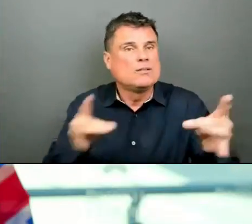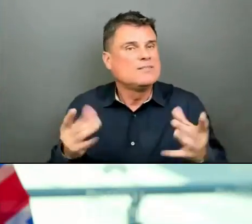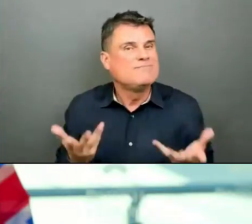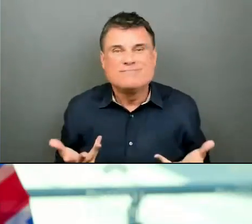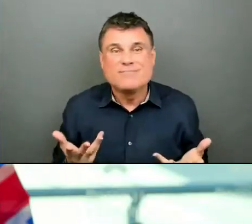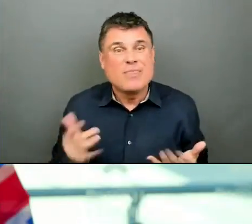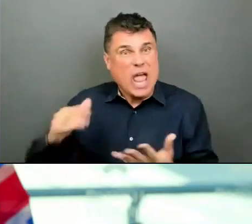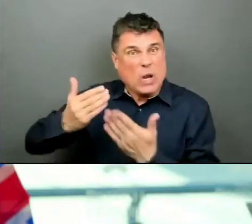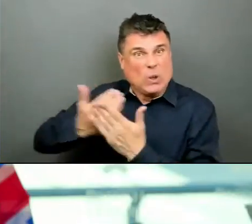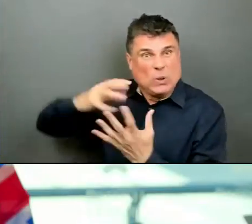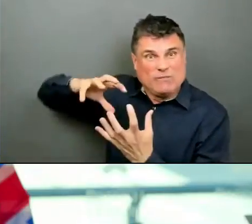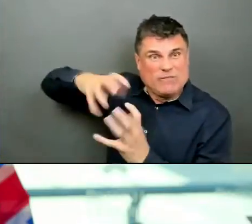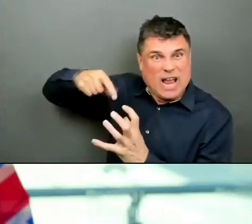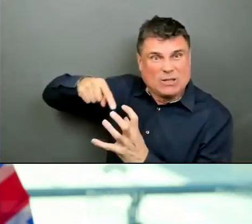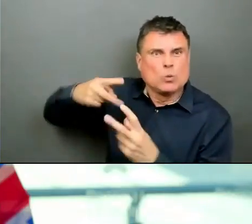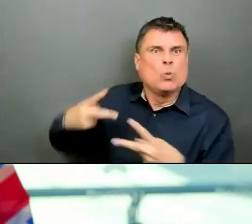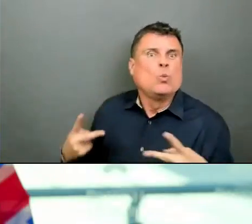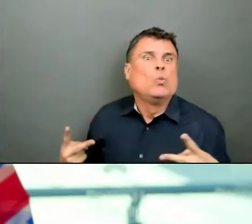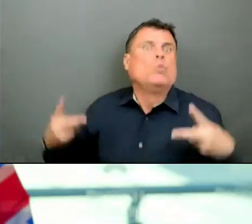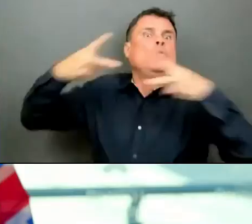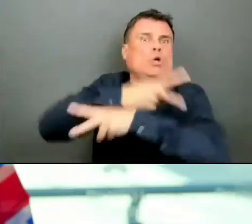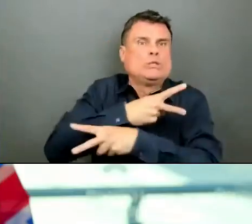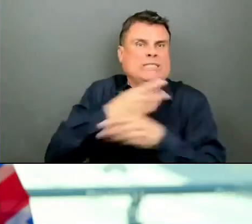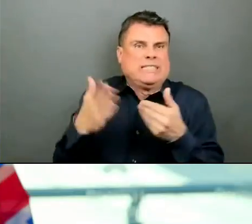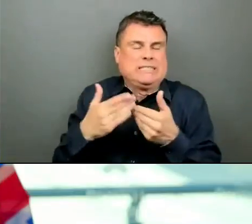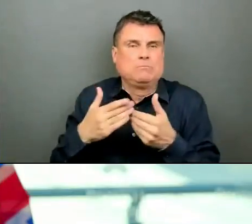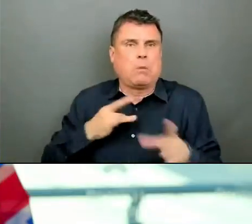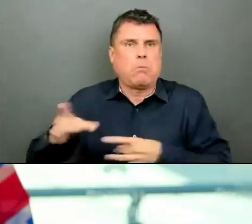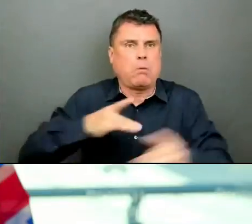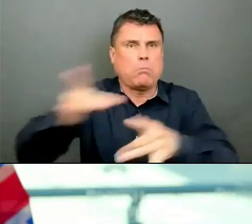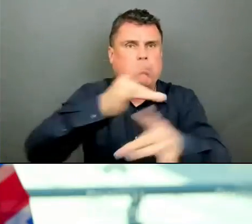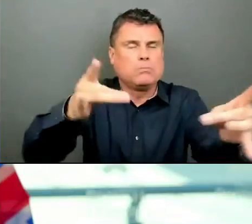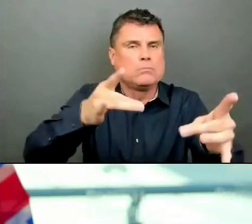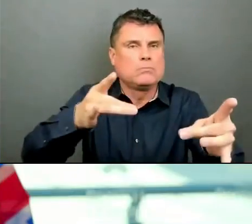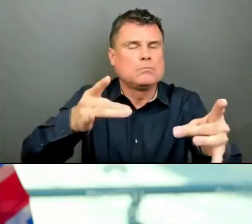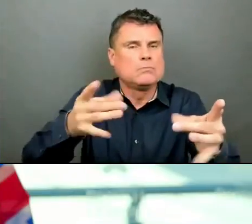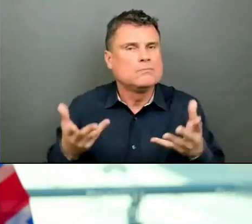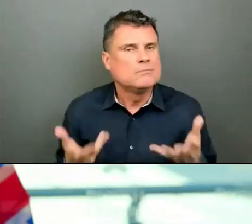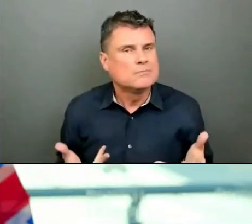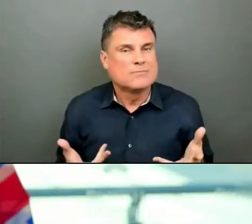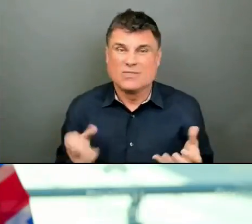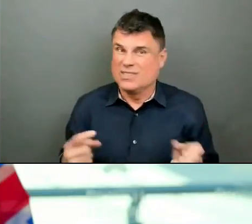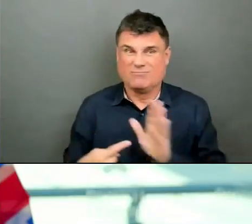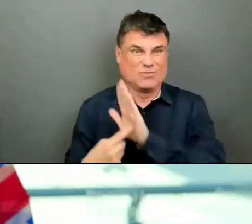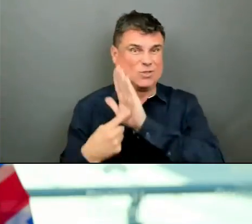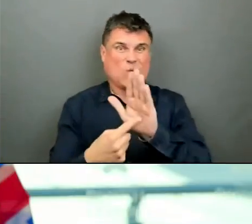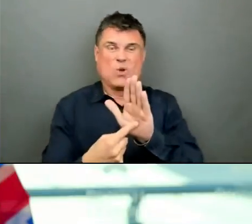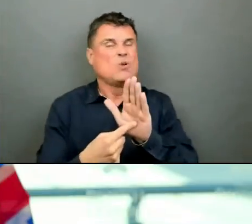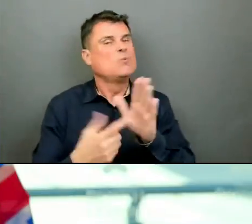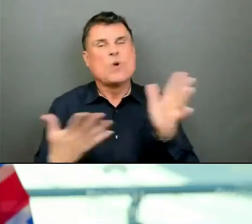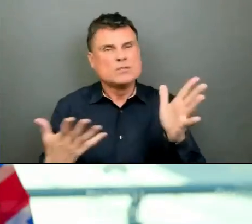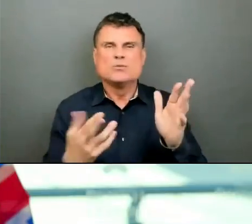easier and easier. We need to show the health